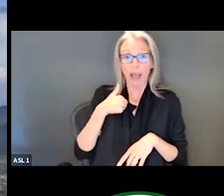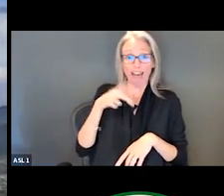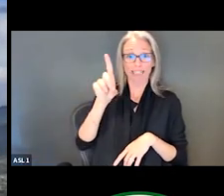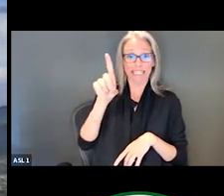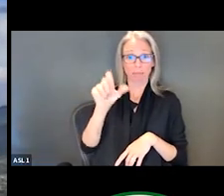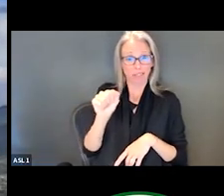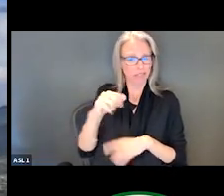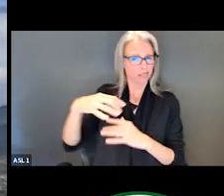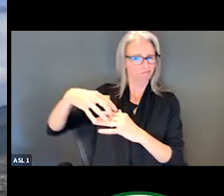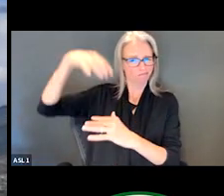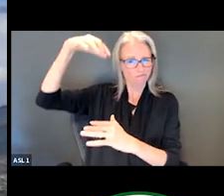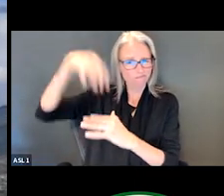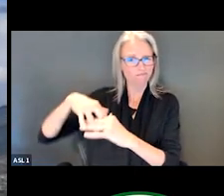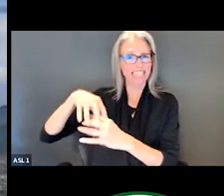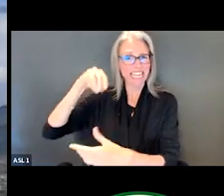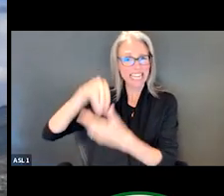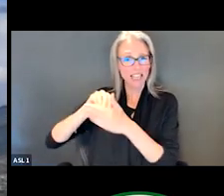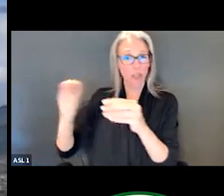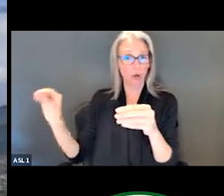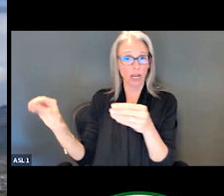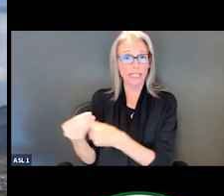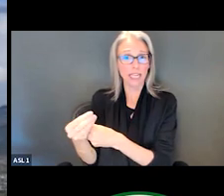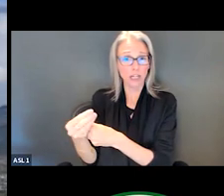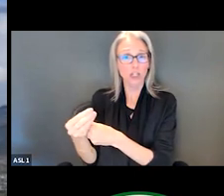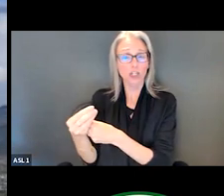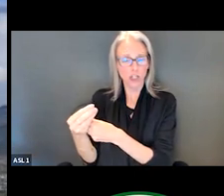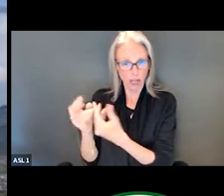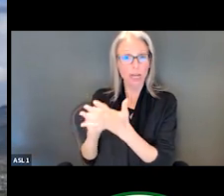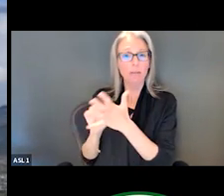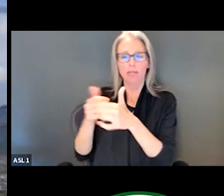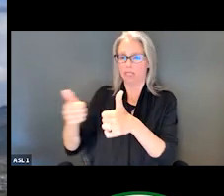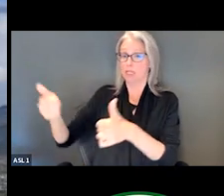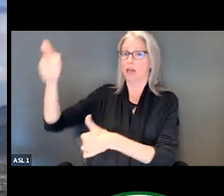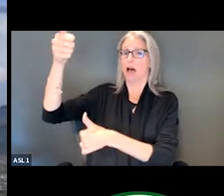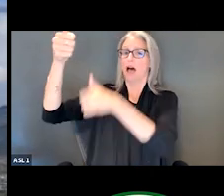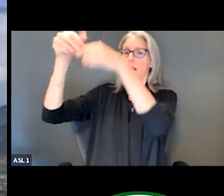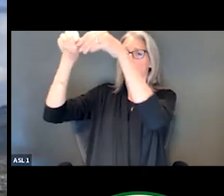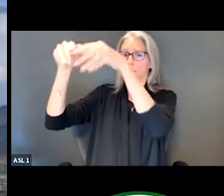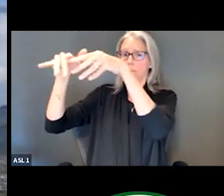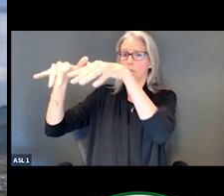And not just hiring people's lived experience but hiring people at every level of an organization